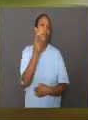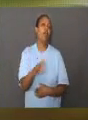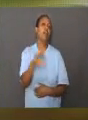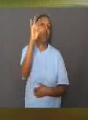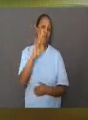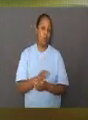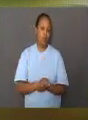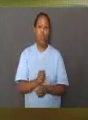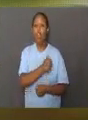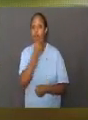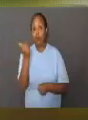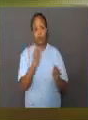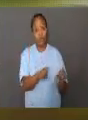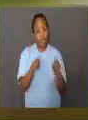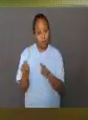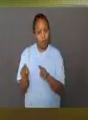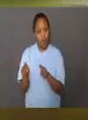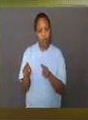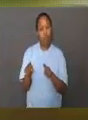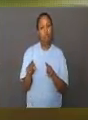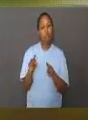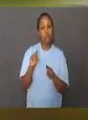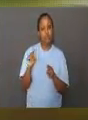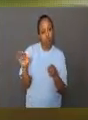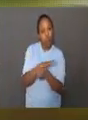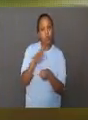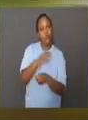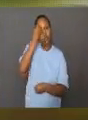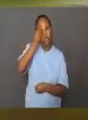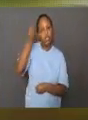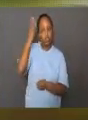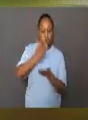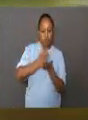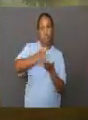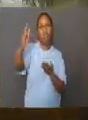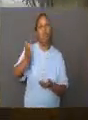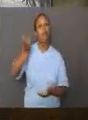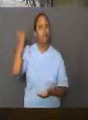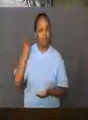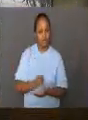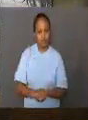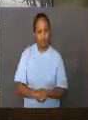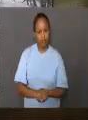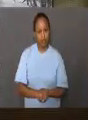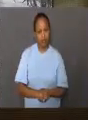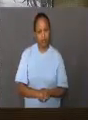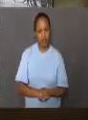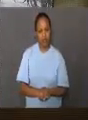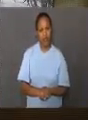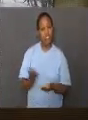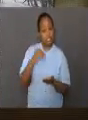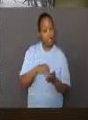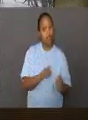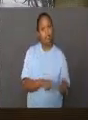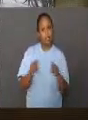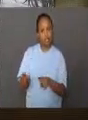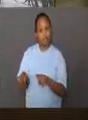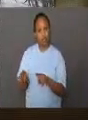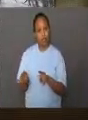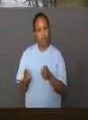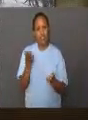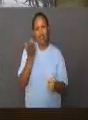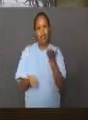while others were almost entirely neglected there was also an imbalance in social status